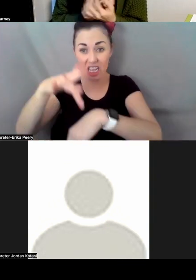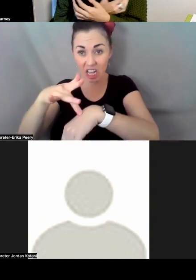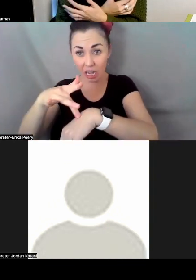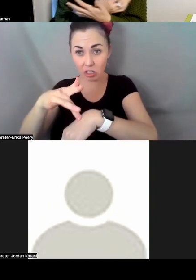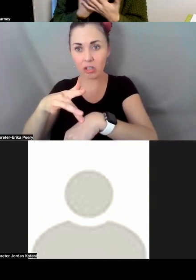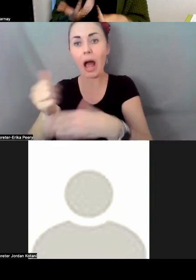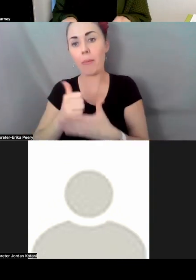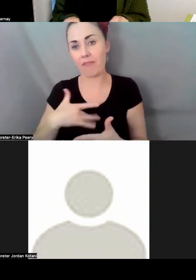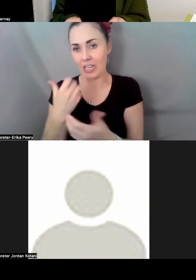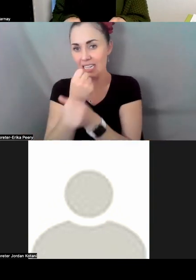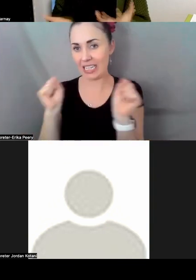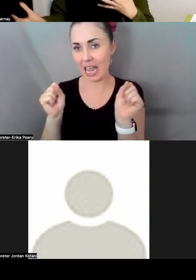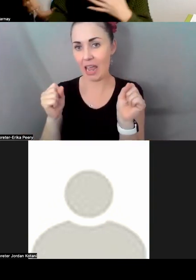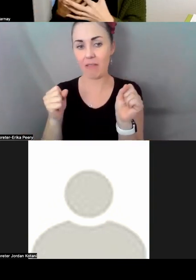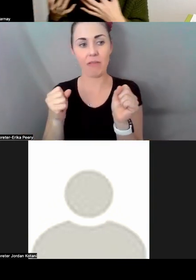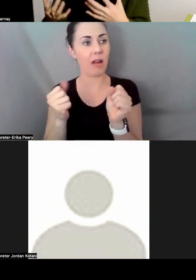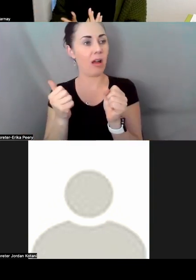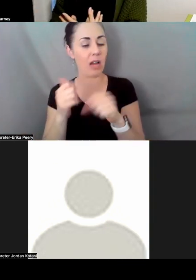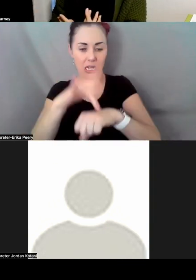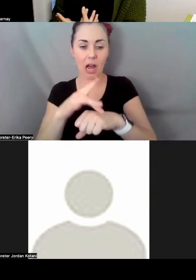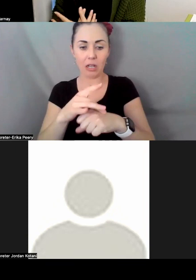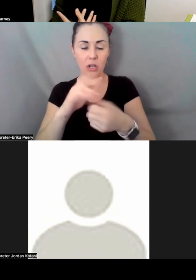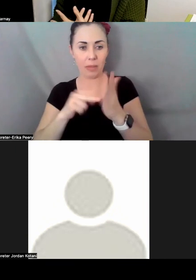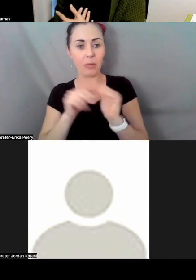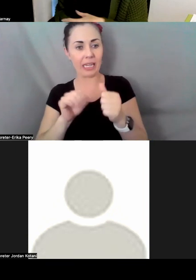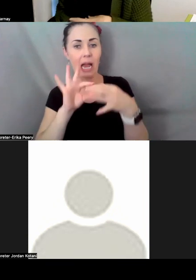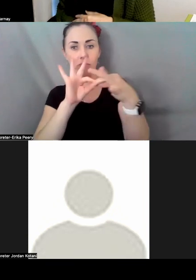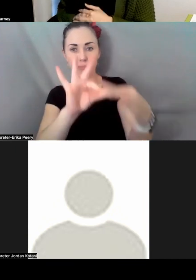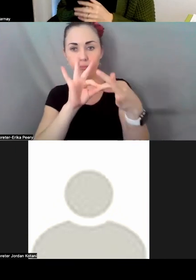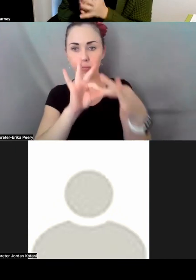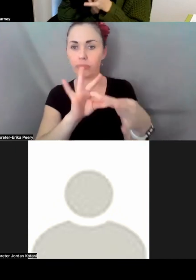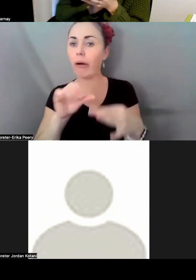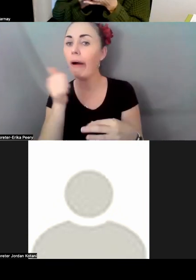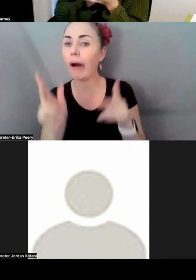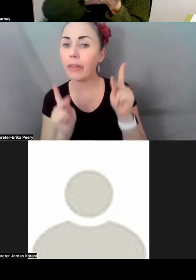and helping us bond with other people, create connections with other people. Nerve endings we